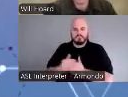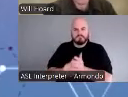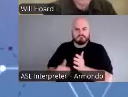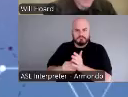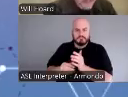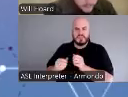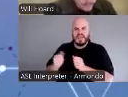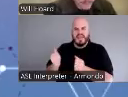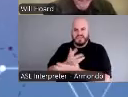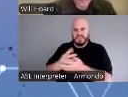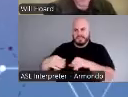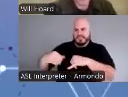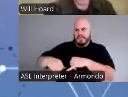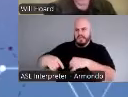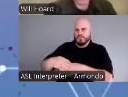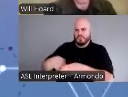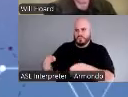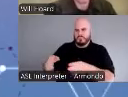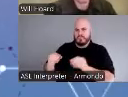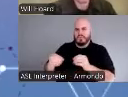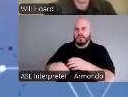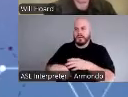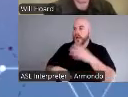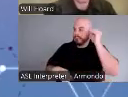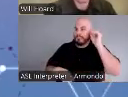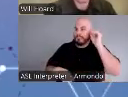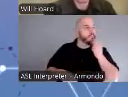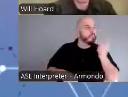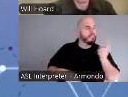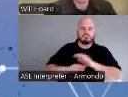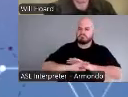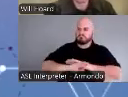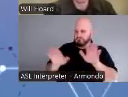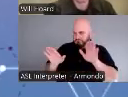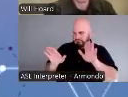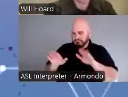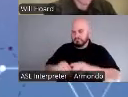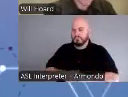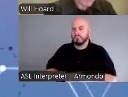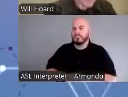Nothing leaves here. And I feel like a lot of them opened up